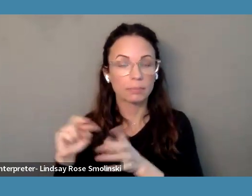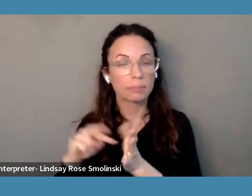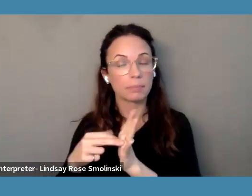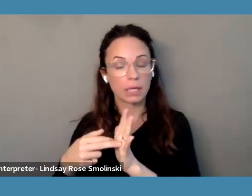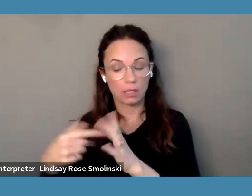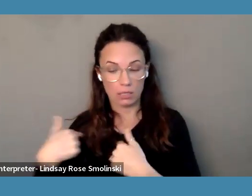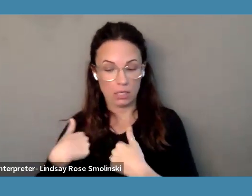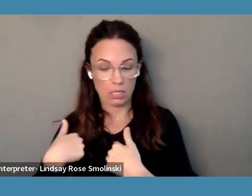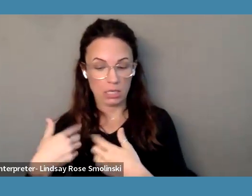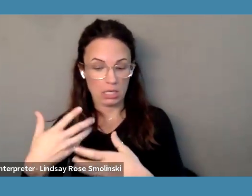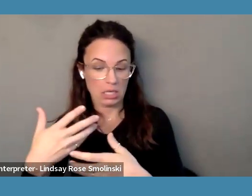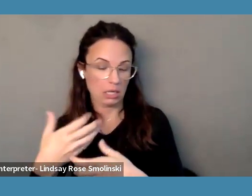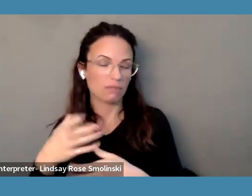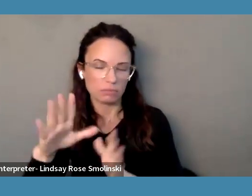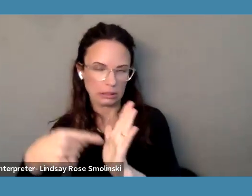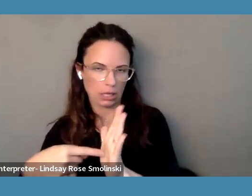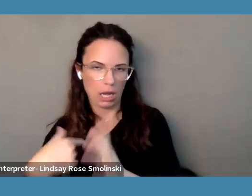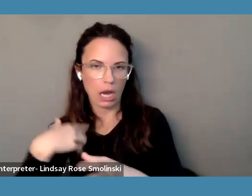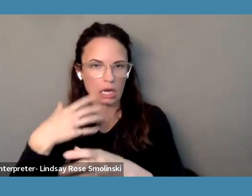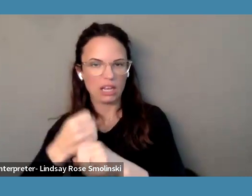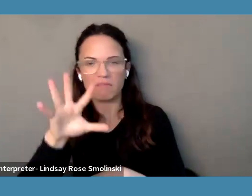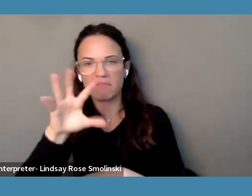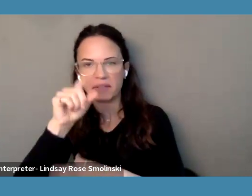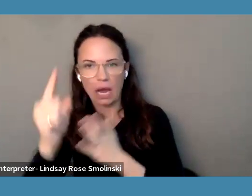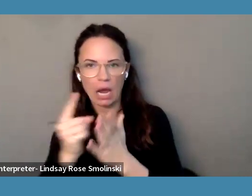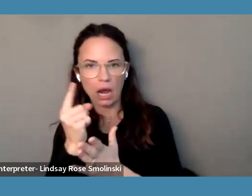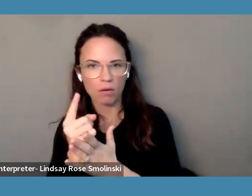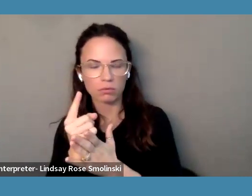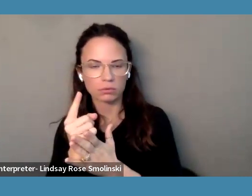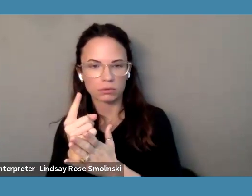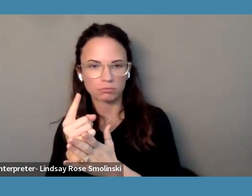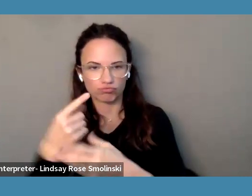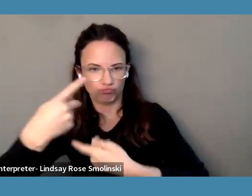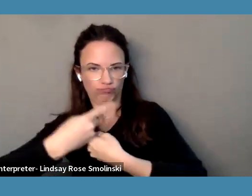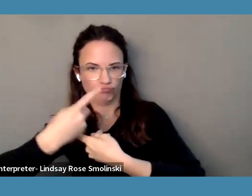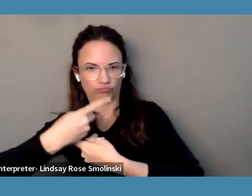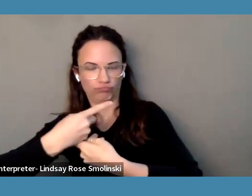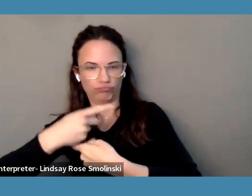example, 50 hours of personal care, service hours